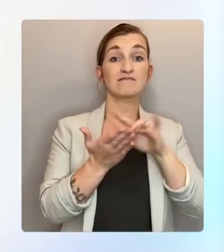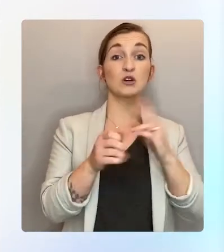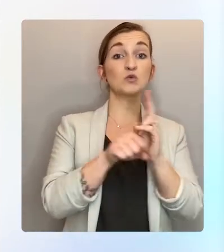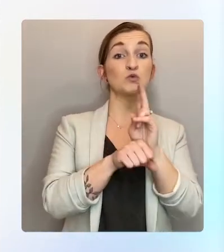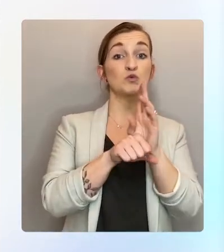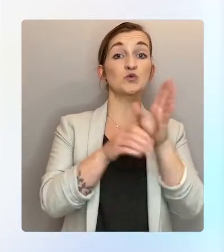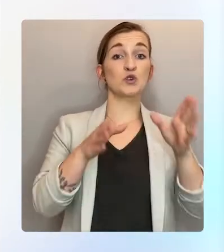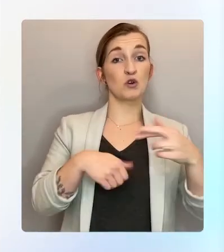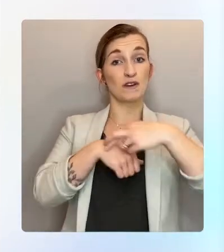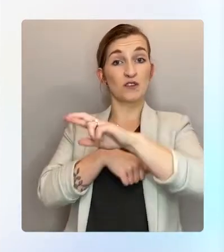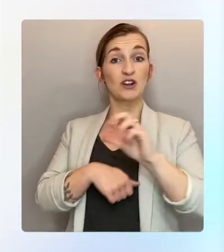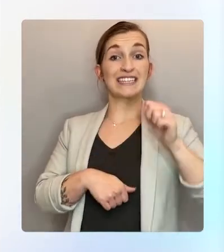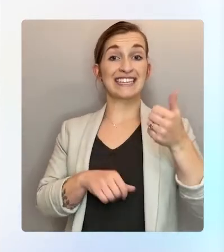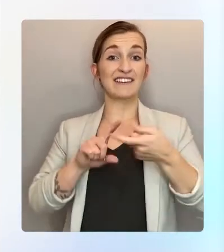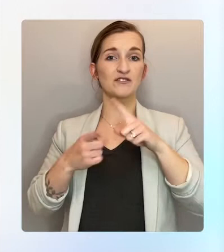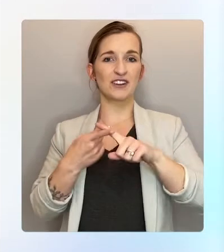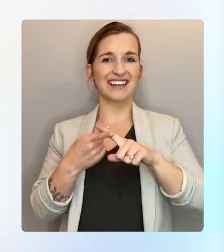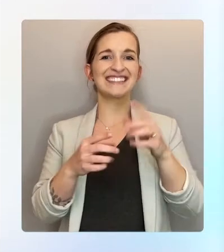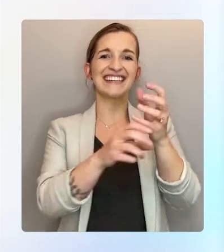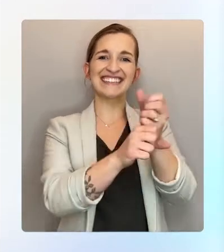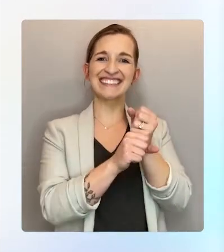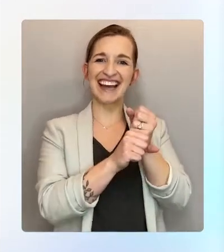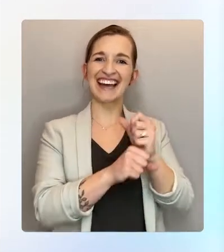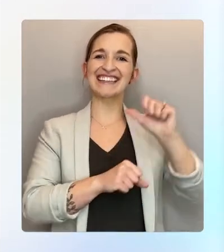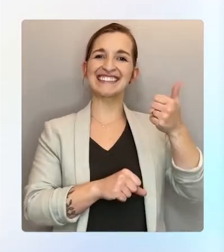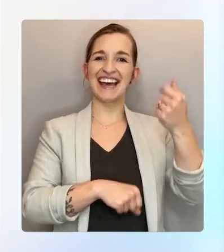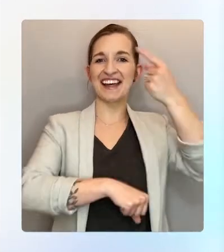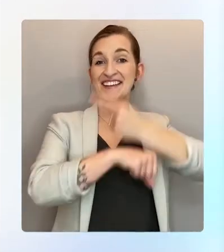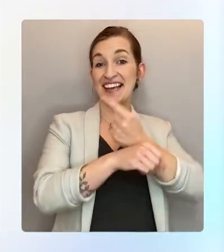Next, we want to offer you an option to